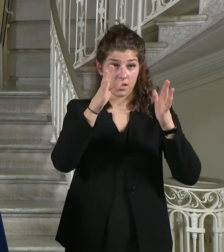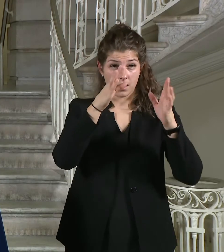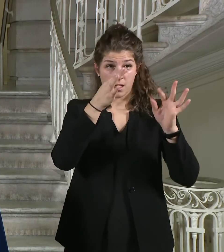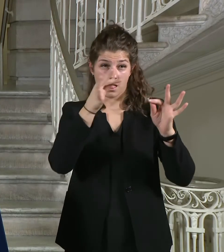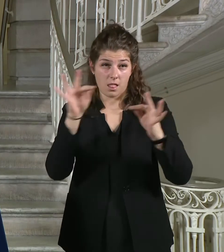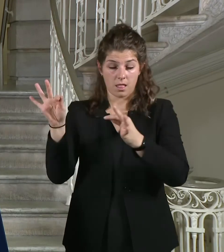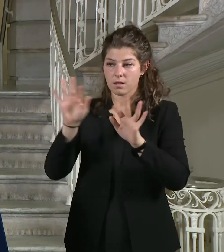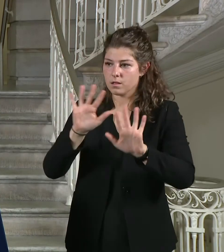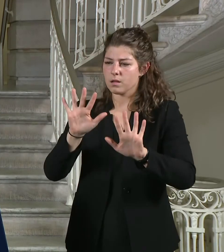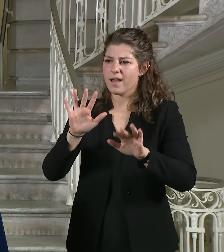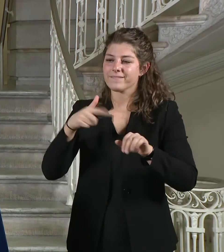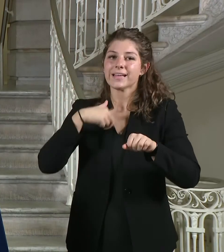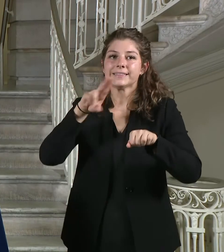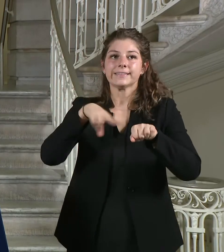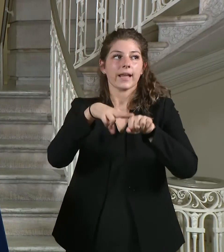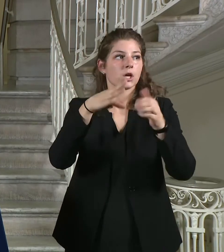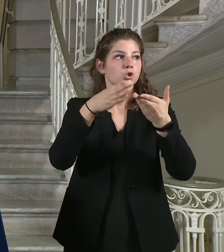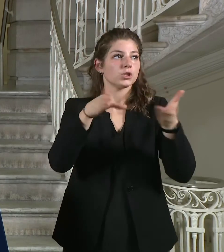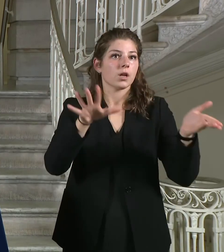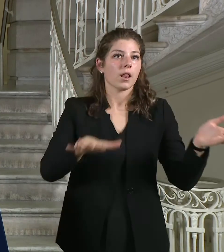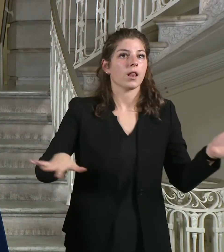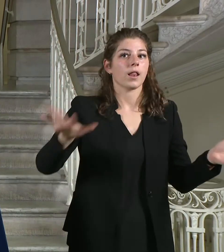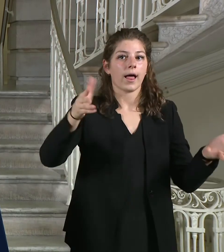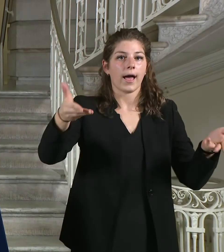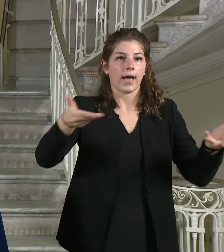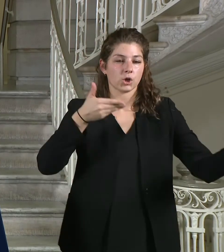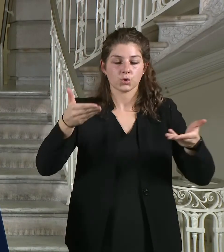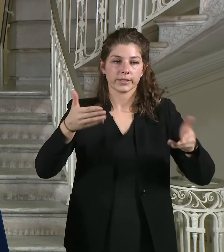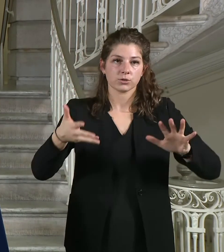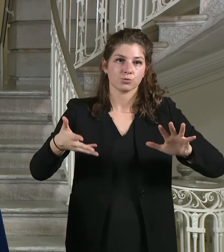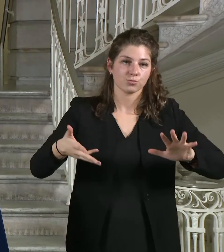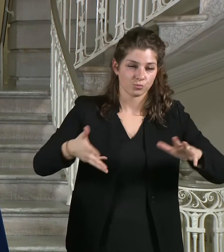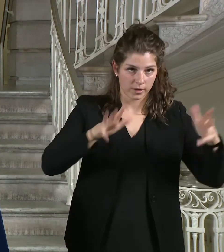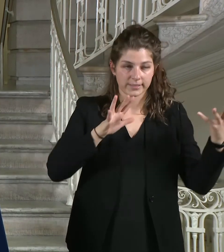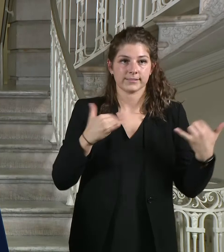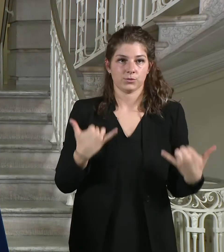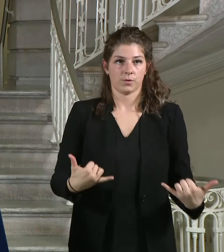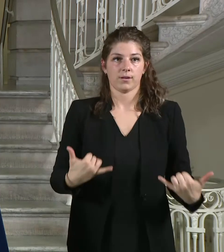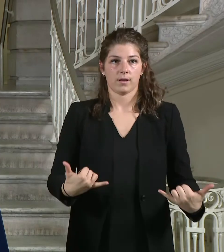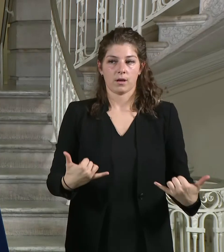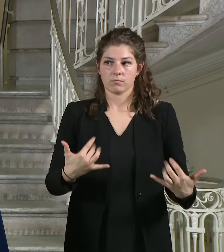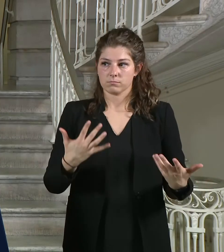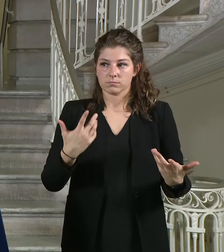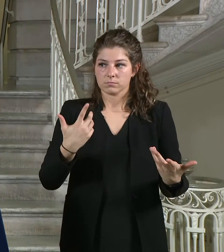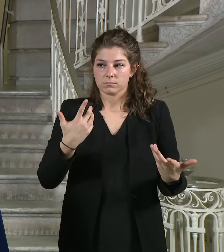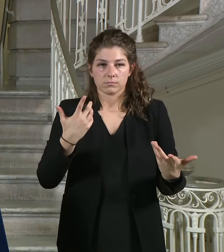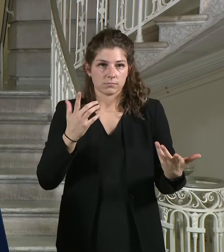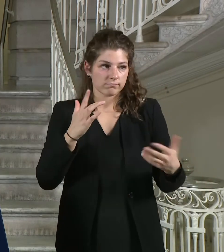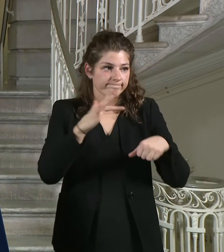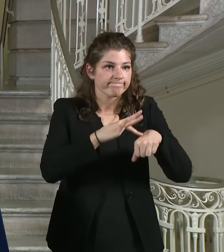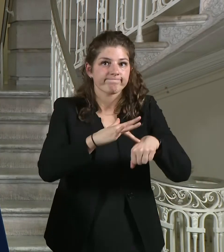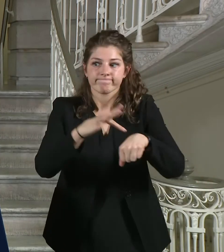CITY. AGAIN, LET'S NOT LOSE FOCUS. THERE IS